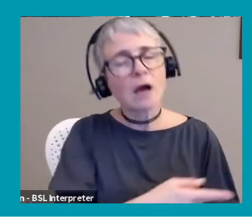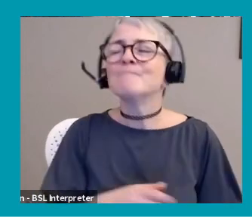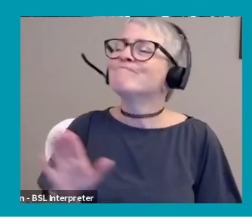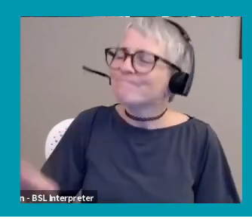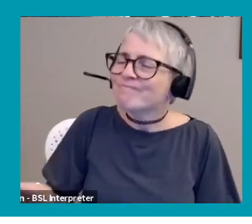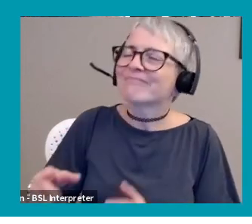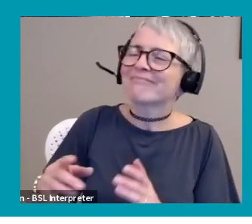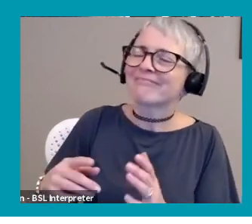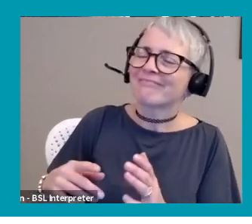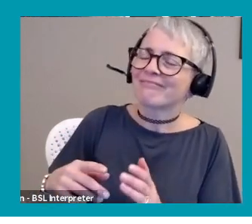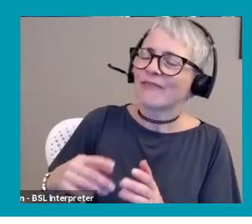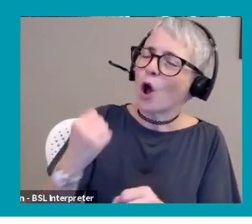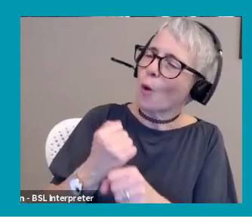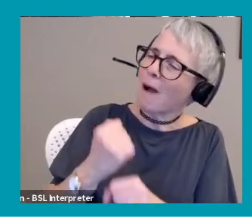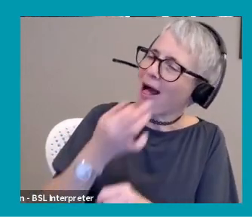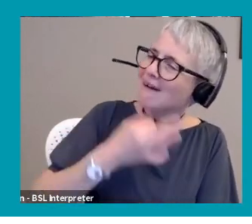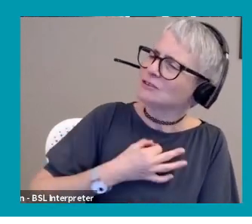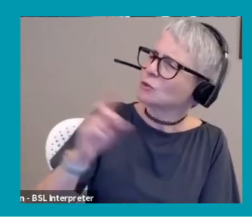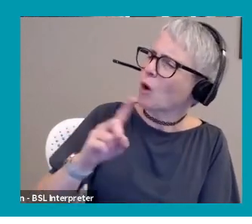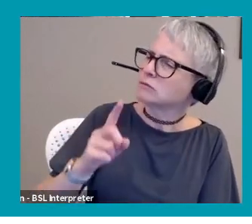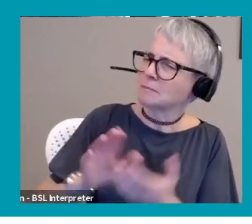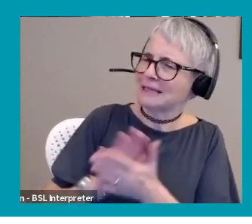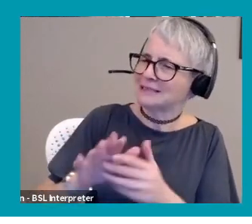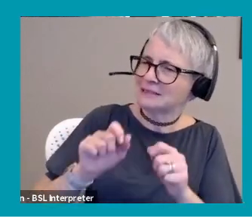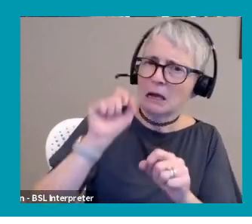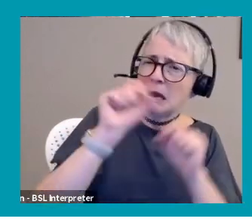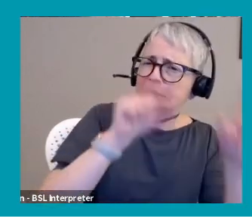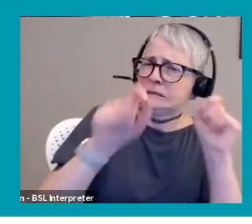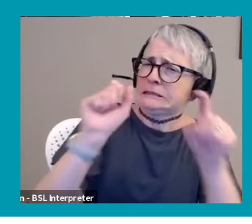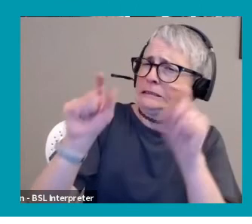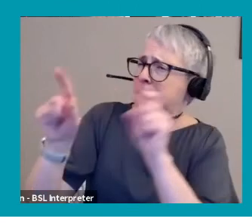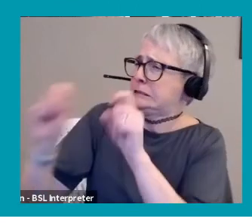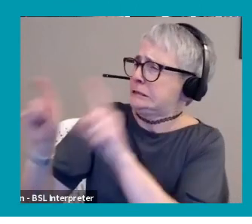gun, so scatter gun is when you become more desperate, so the more desperate you become the